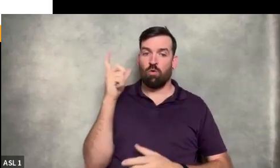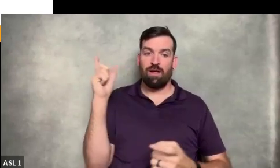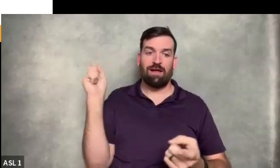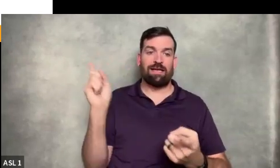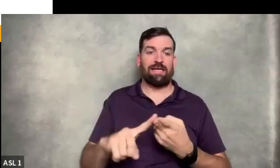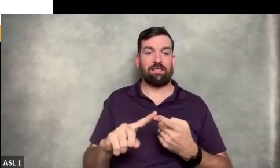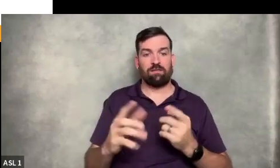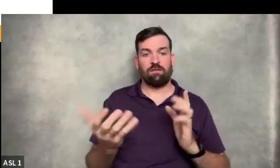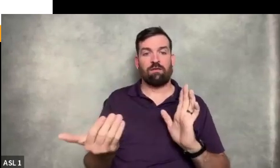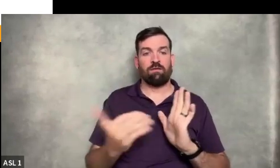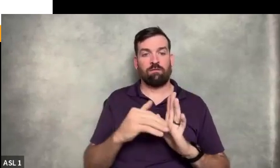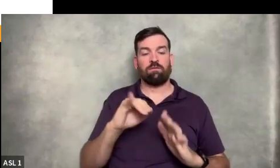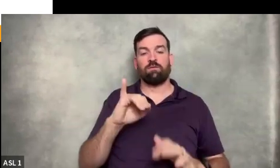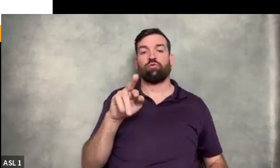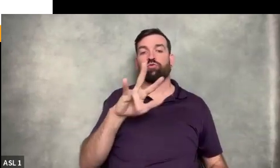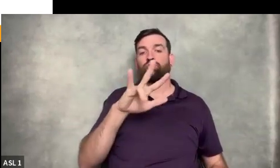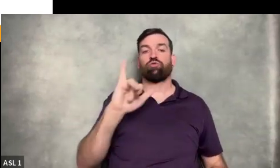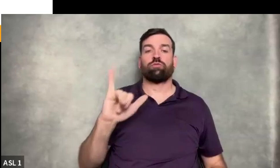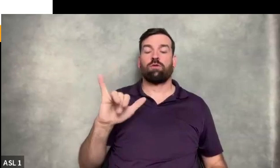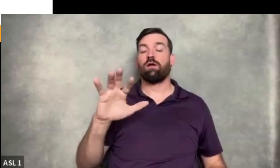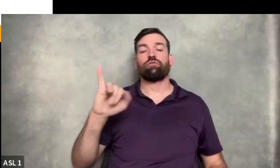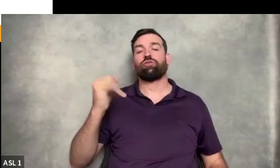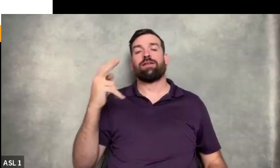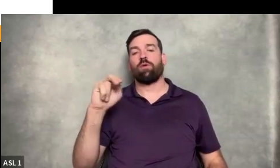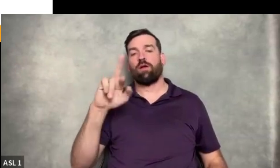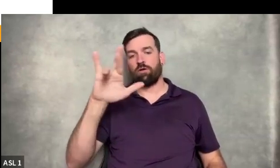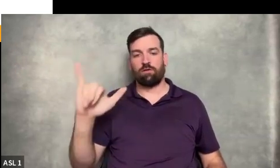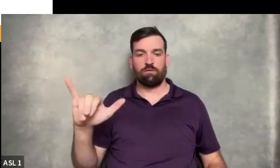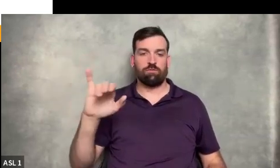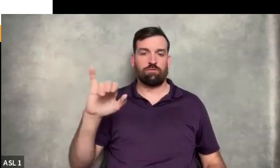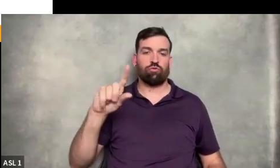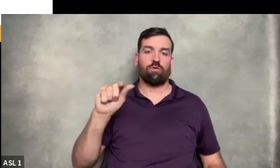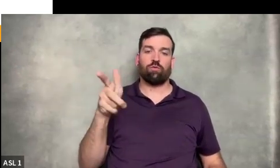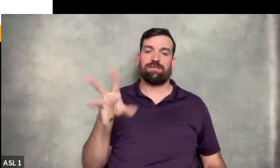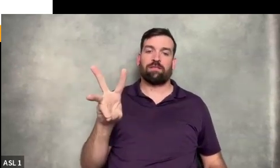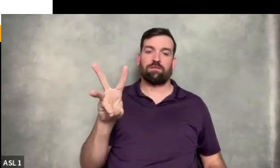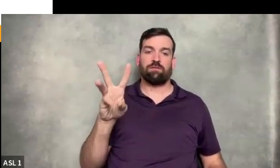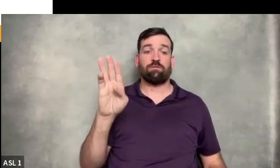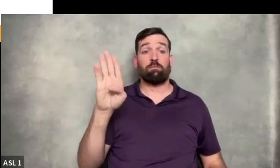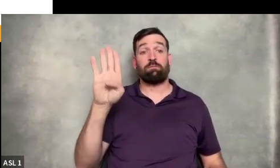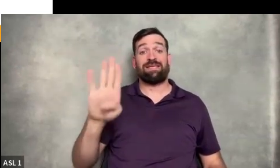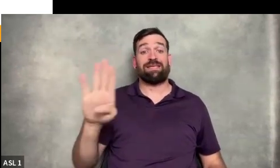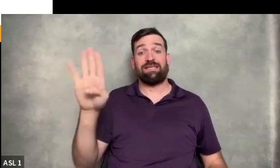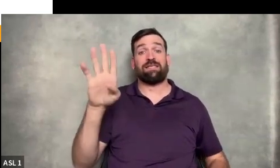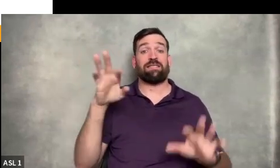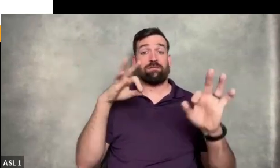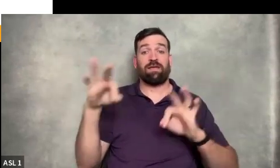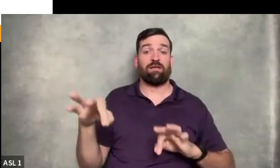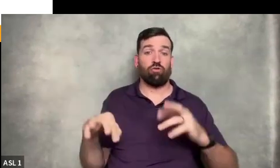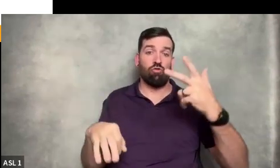January of 2026. So again, here in B, they're explaining the three things they have to disclose: